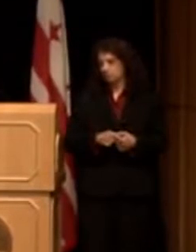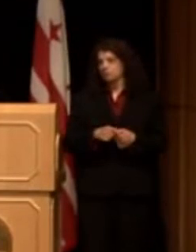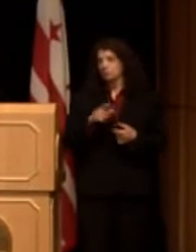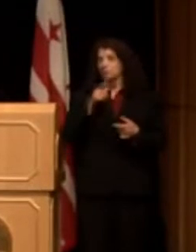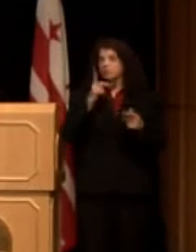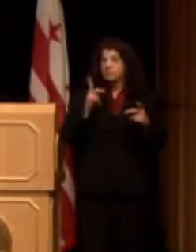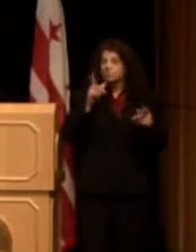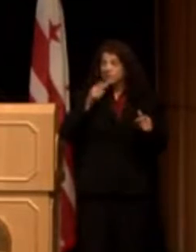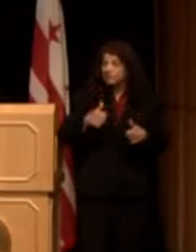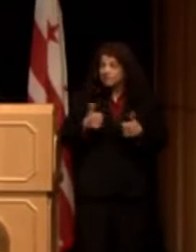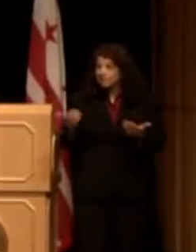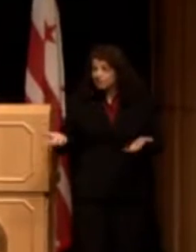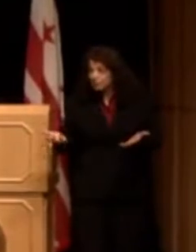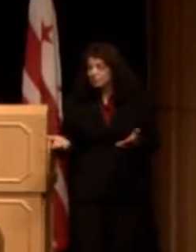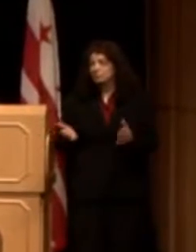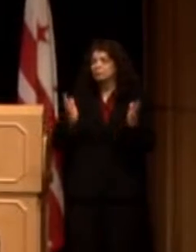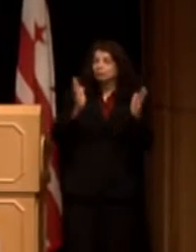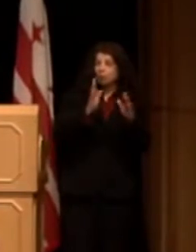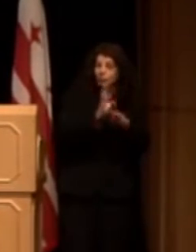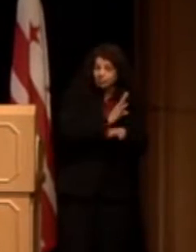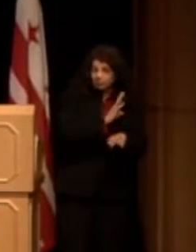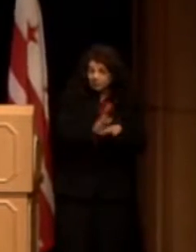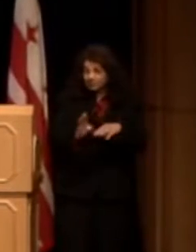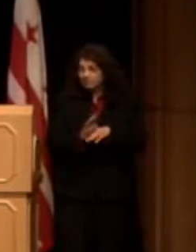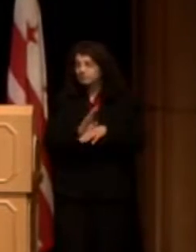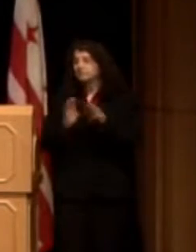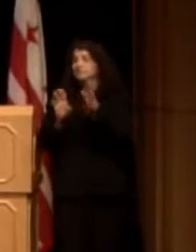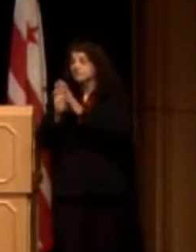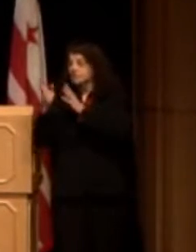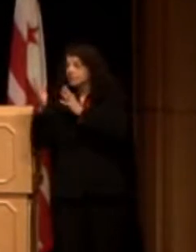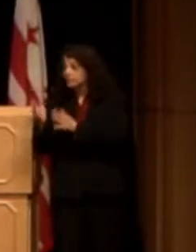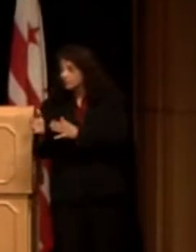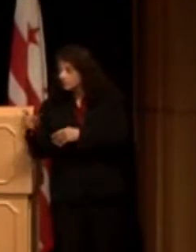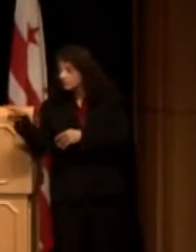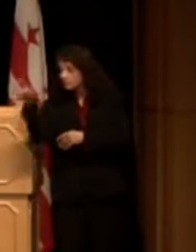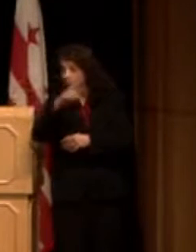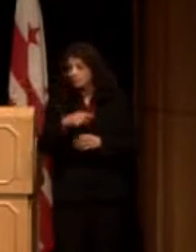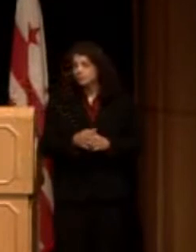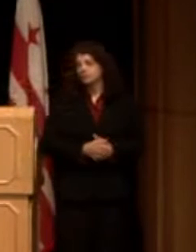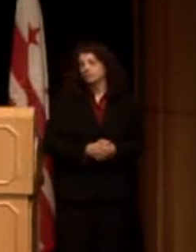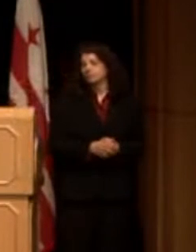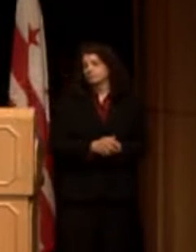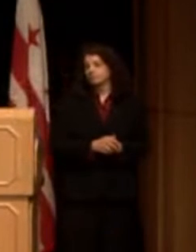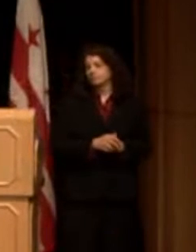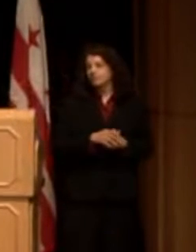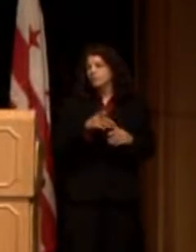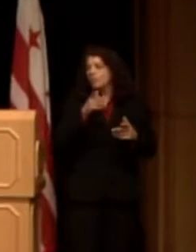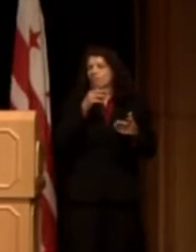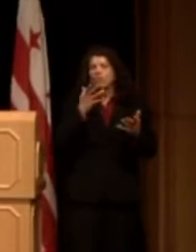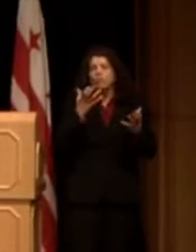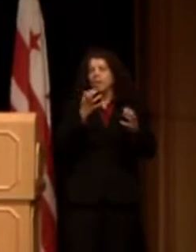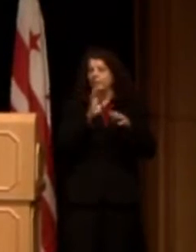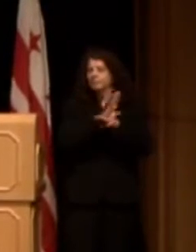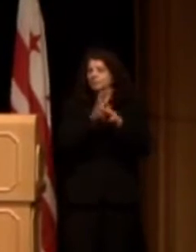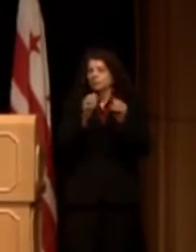THAT'S DEVELOPERS, SUBCONTRACTORS, PEOPLE THAT ARE INTERESTED IN DOING BUSINESS WITH THE DISTRICT OF COLUMBIA.